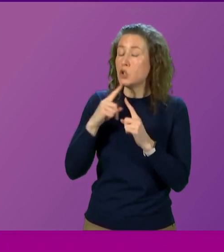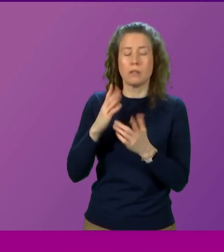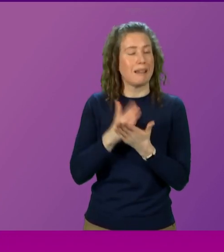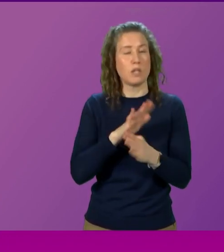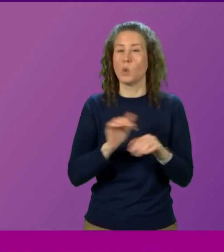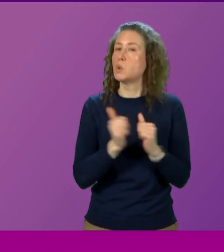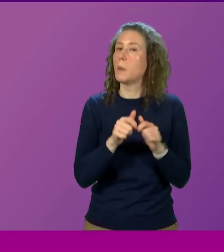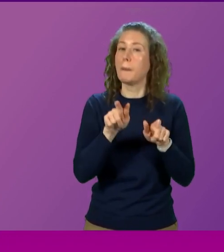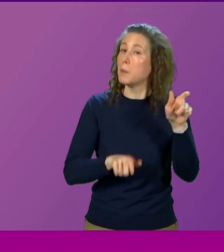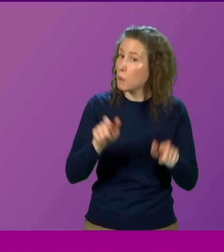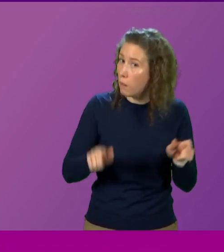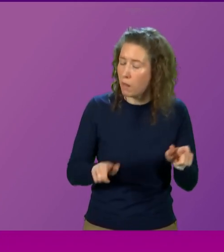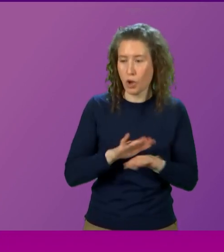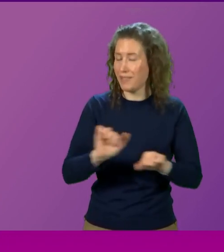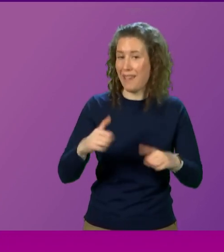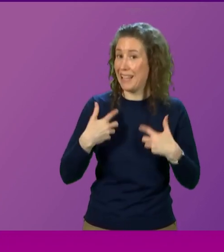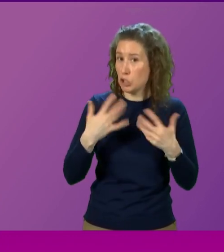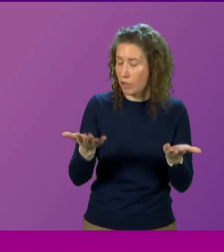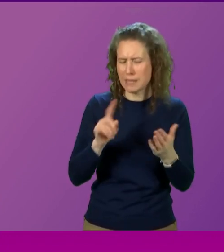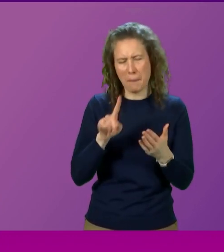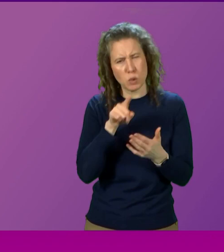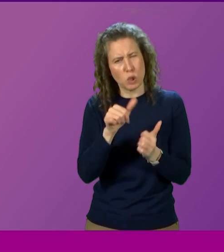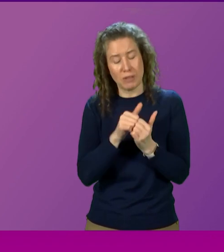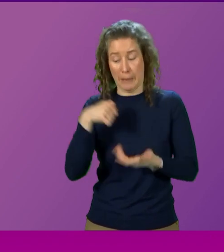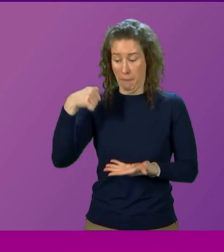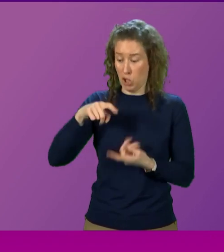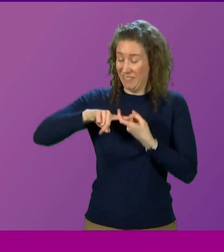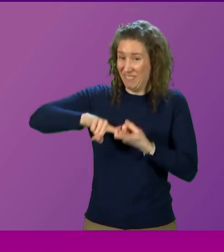Does she agree that, with a fixed budget, the Scottish Government has been put in an